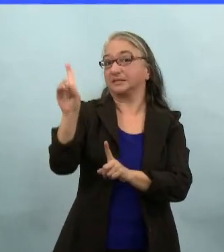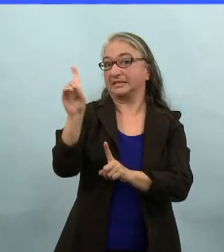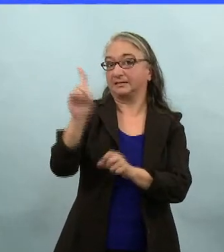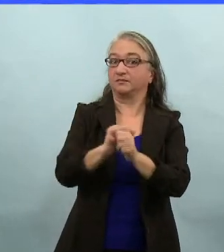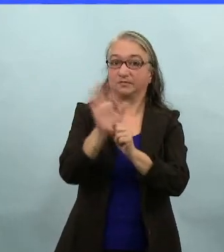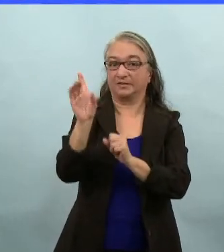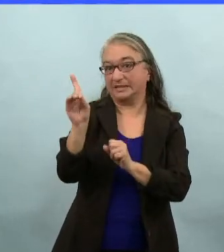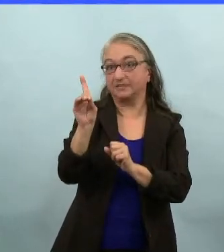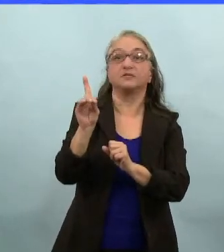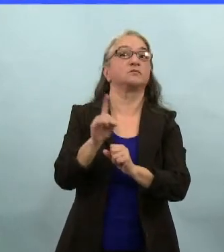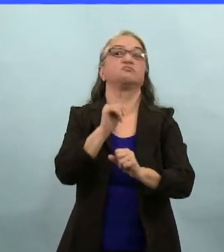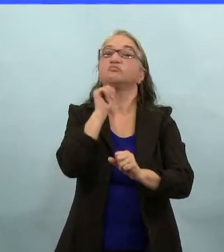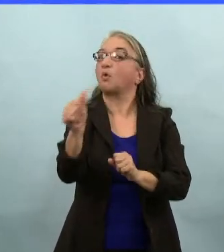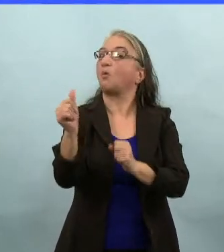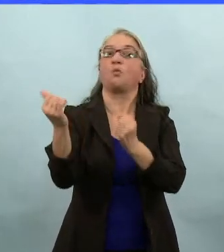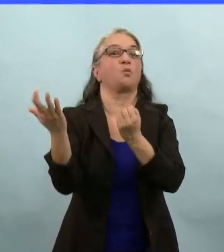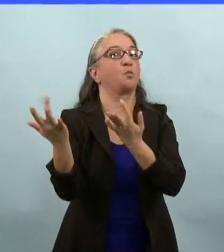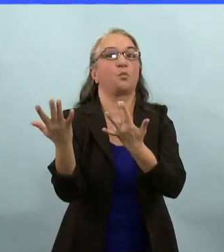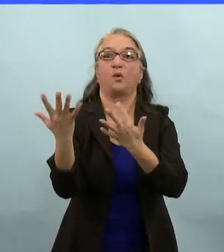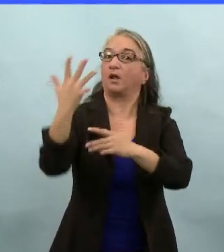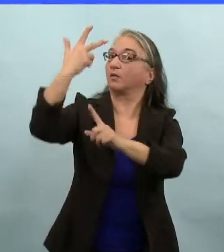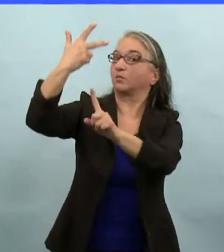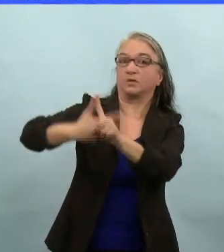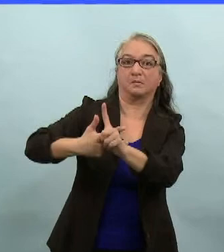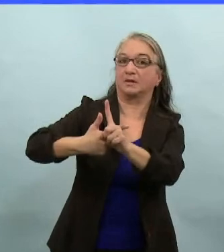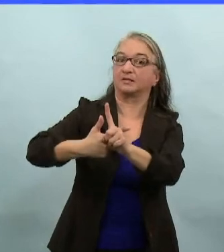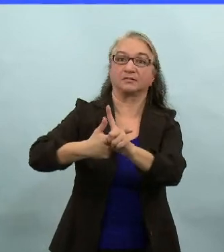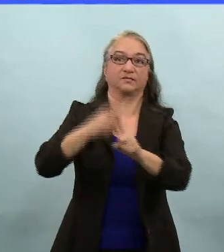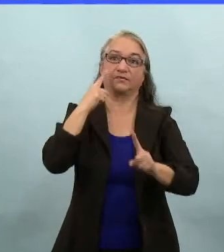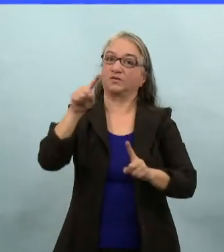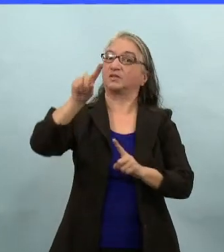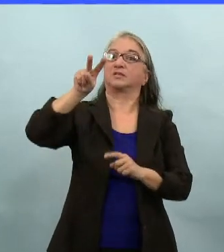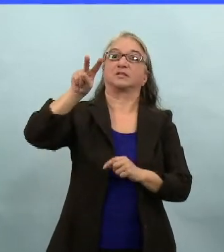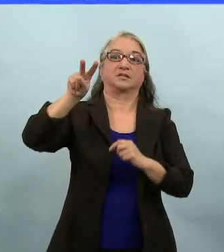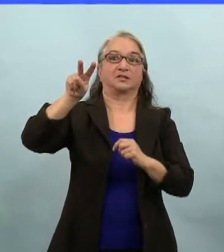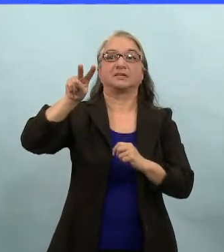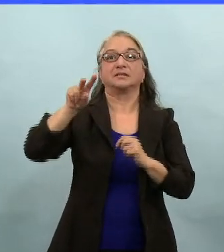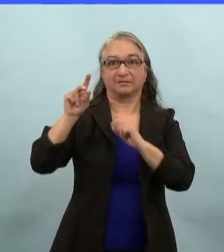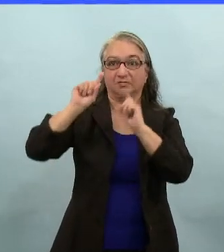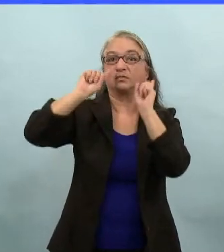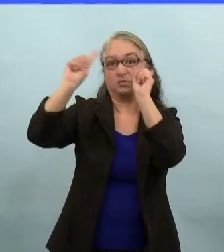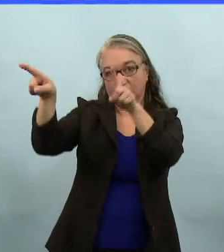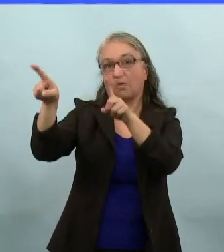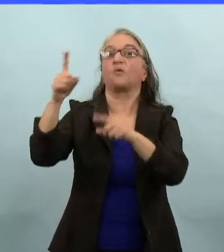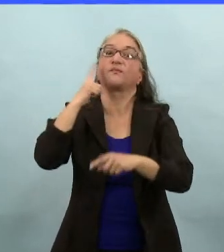before coming for your next dose so the summary is please make sure you've recovered from your